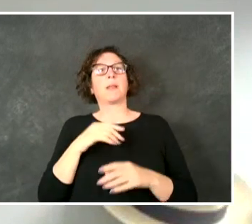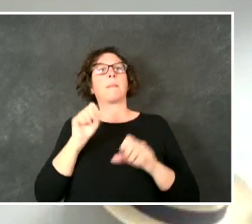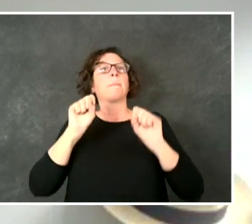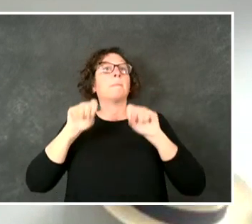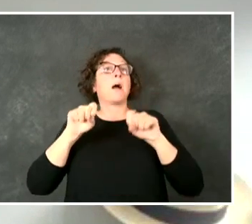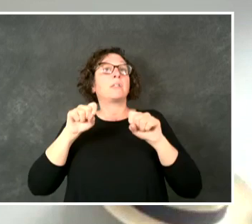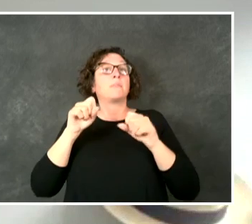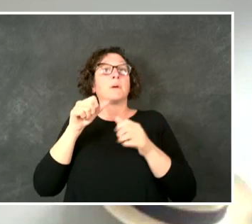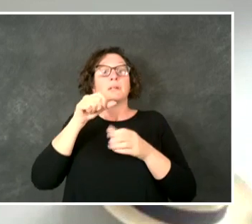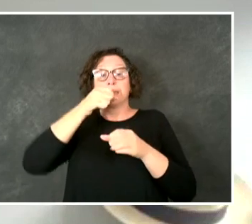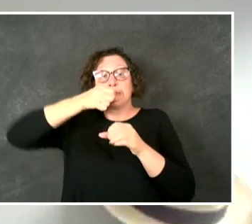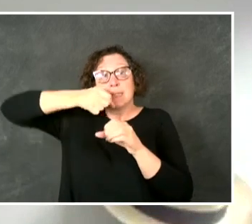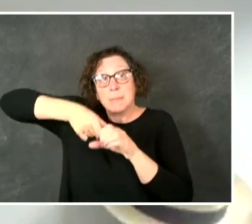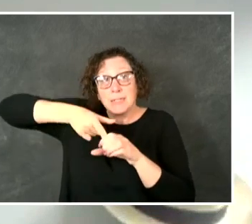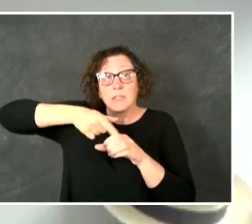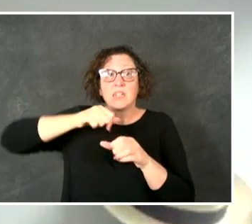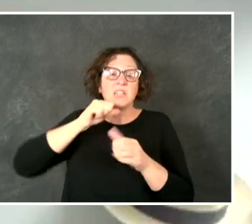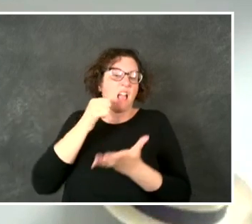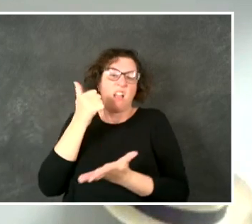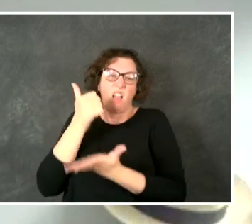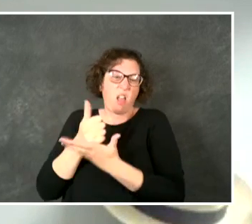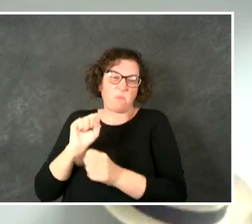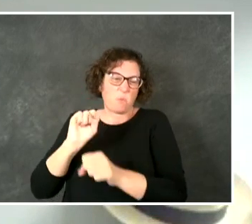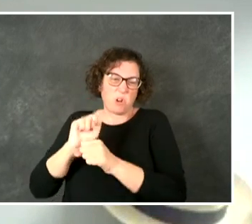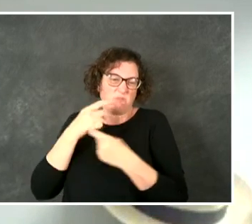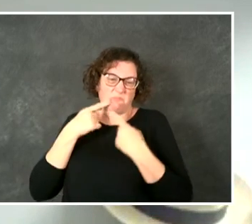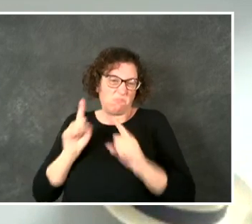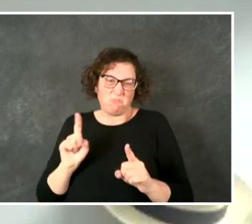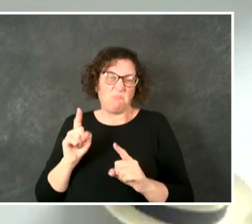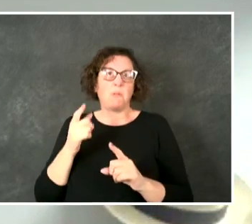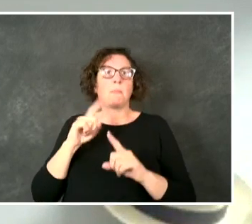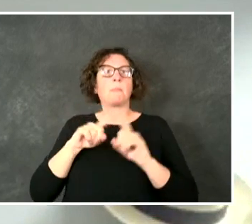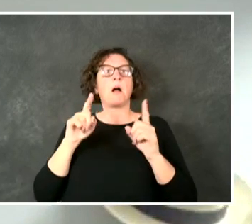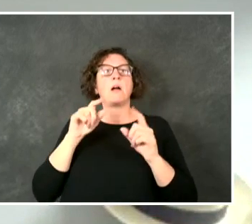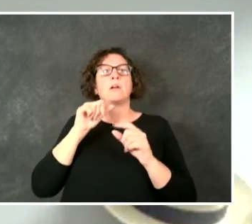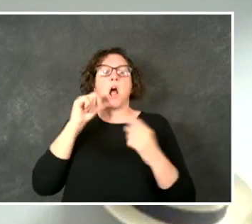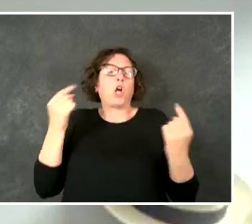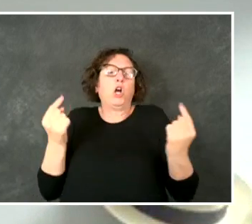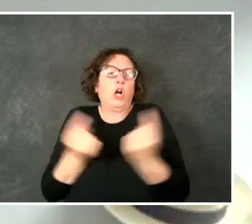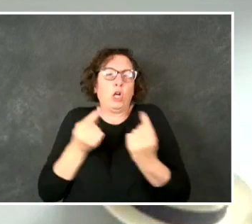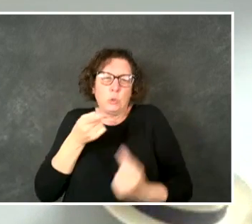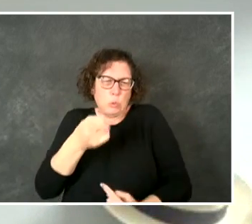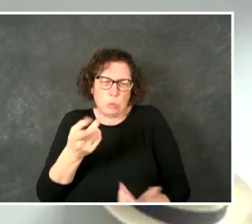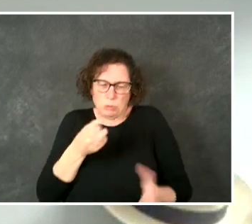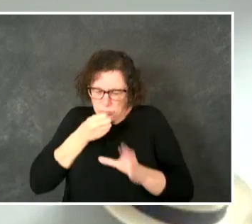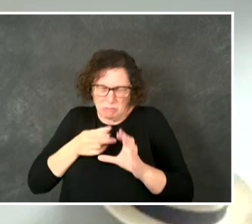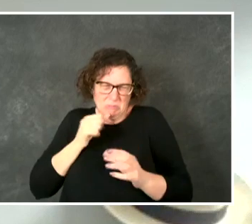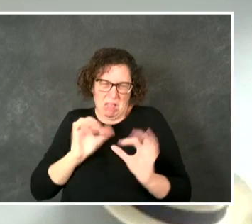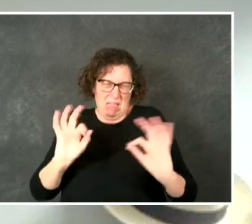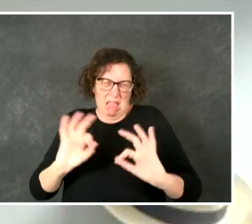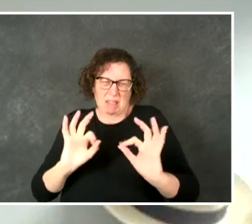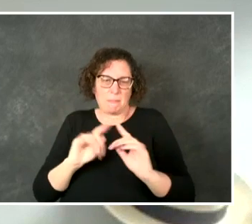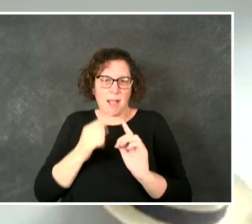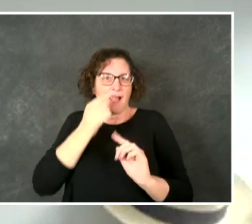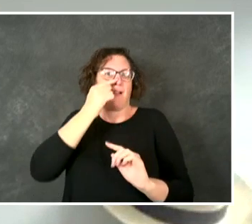SWAB, BUT I THINK THE BIG POINT WHICH YOU'VE MADE SO WELL IS THAT THIS WILL BE SAFER TESTING, IT WILL BE MORE